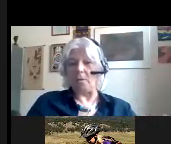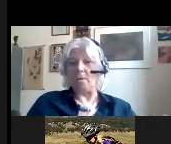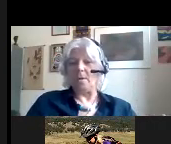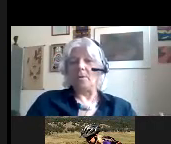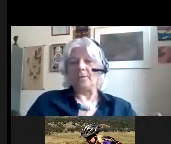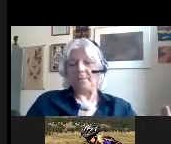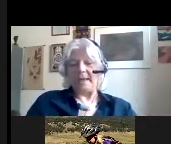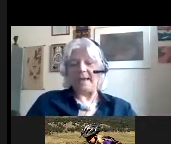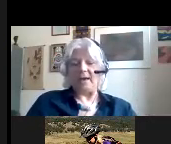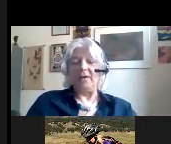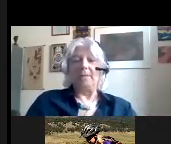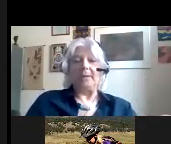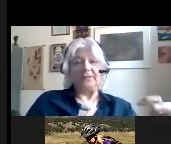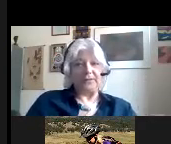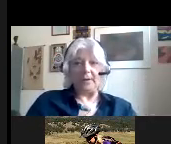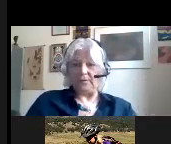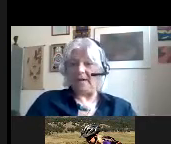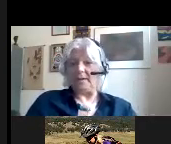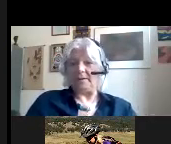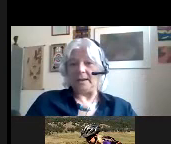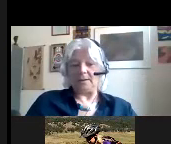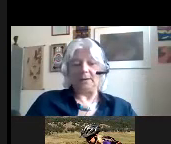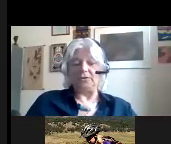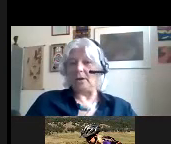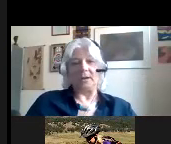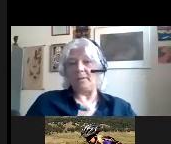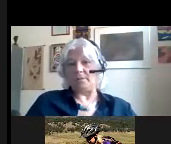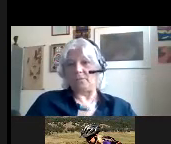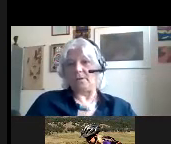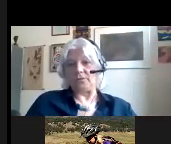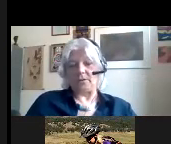or their behalf that you still have to validate because you're not going to be able to really truly